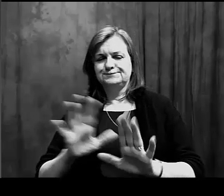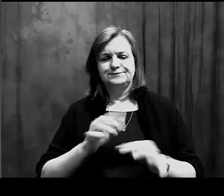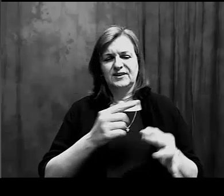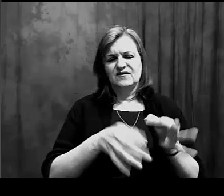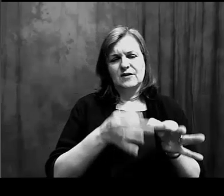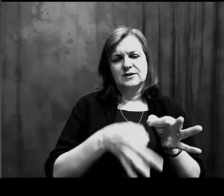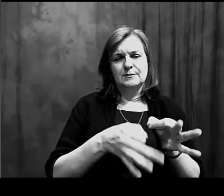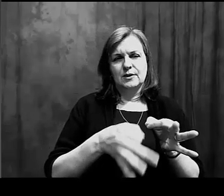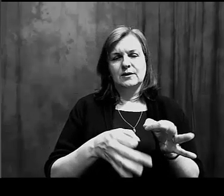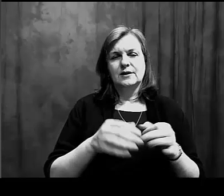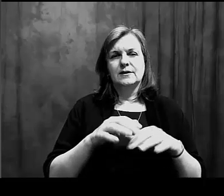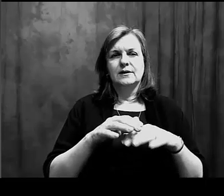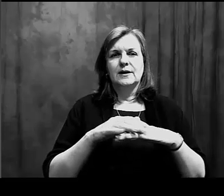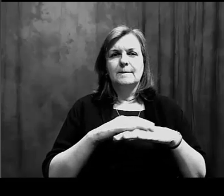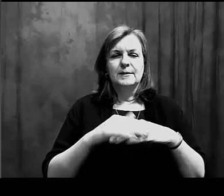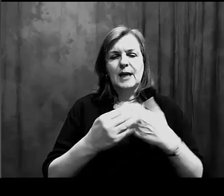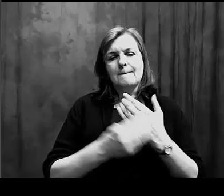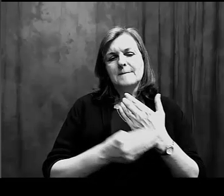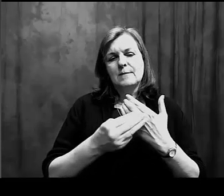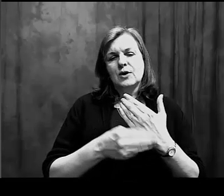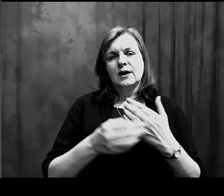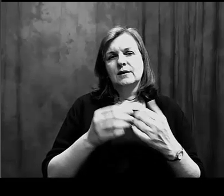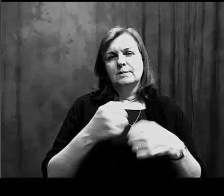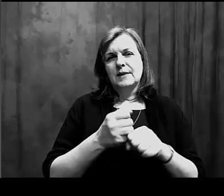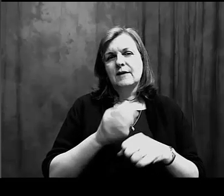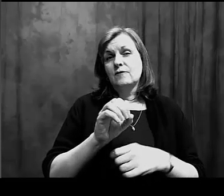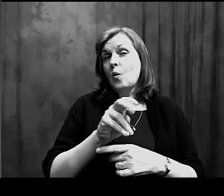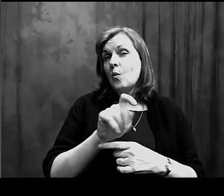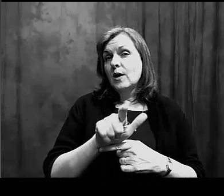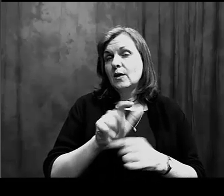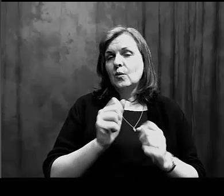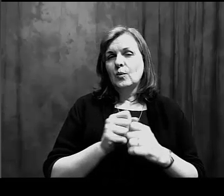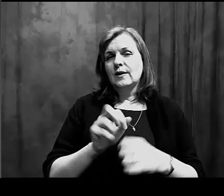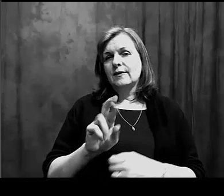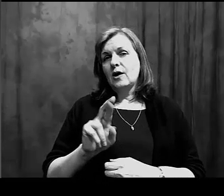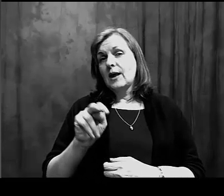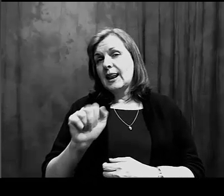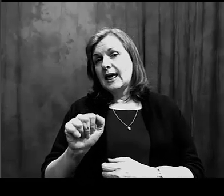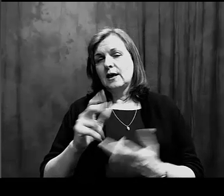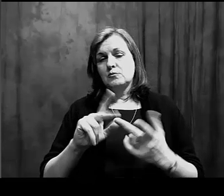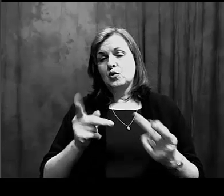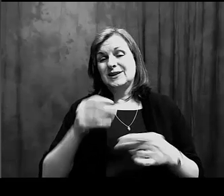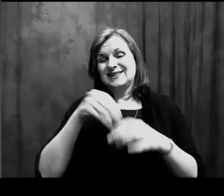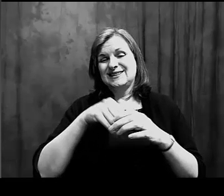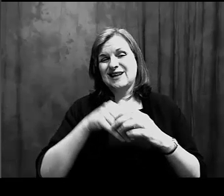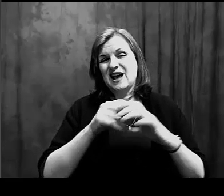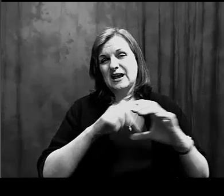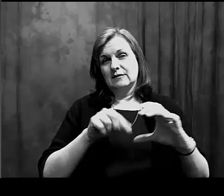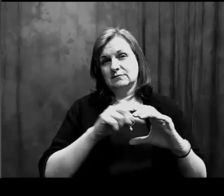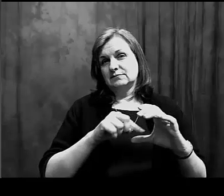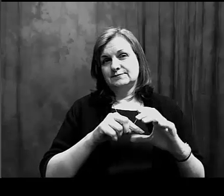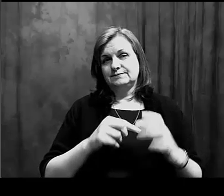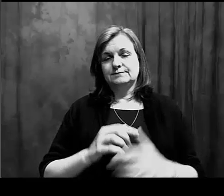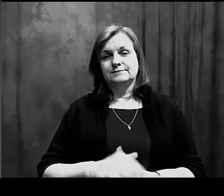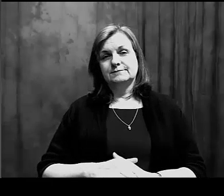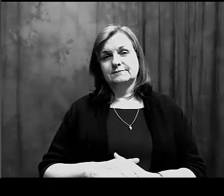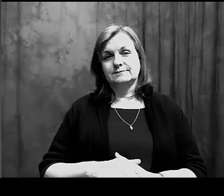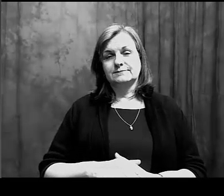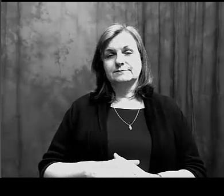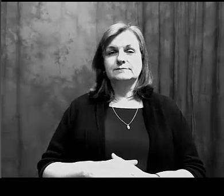essentially an oil membrane with RNA and proteins inside